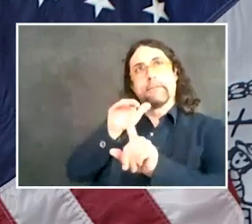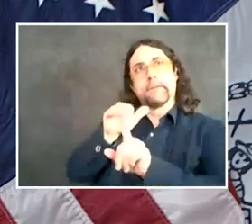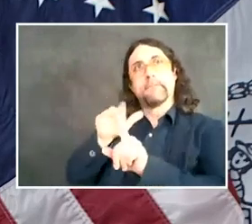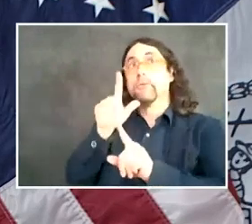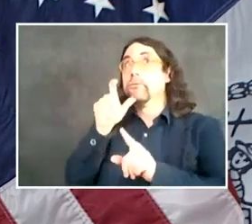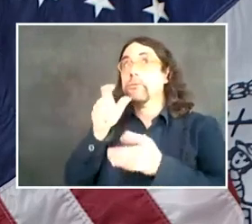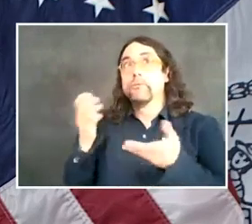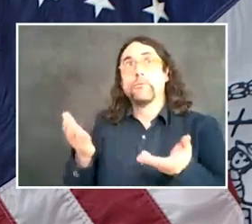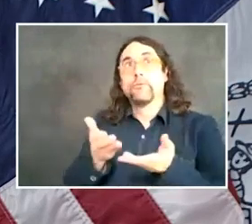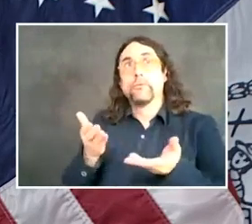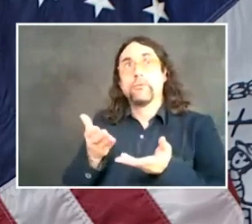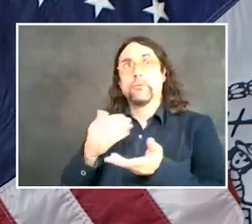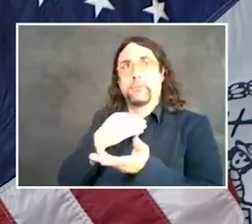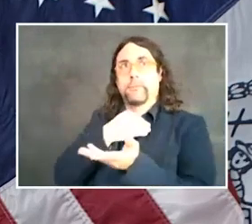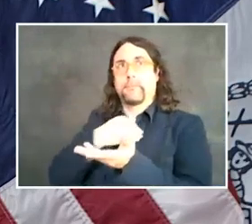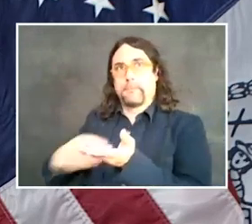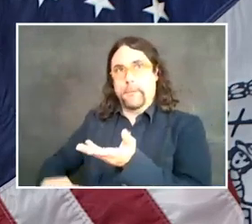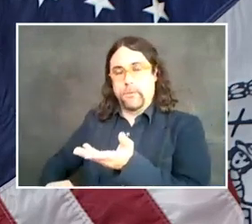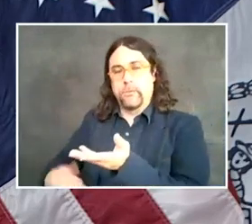FIRST COMMISSIONER SHAY IN